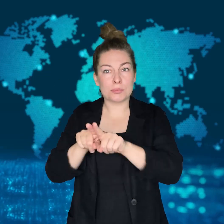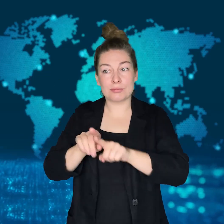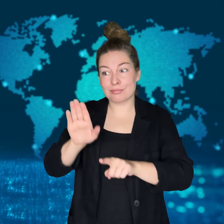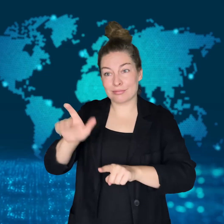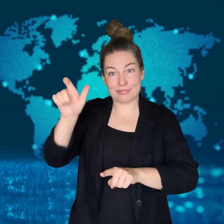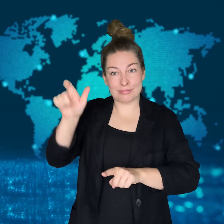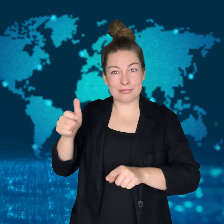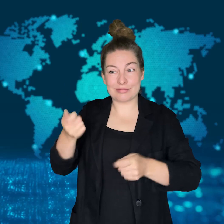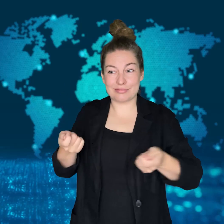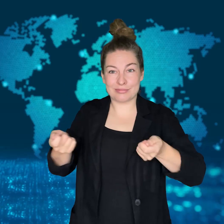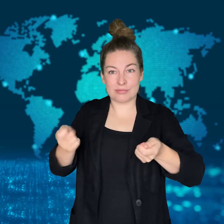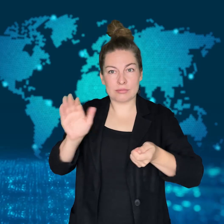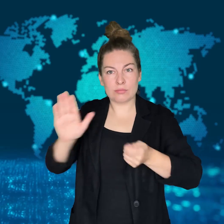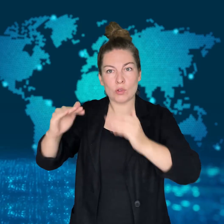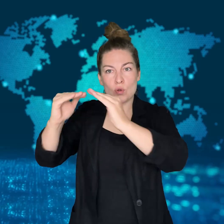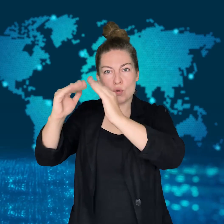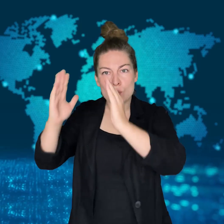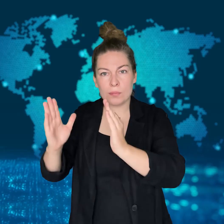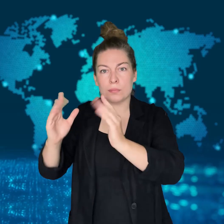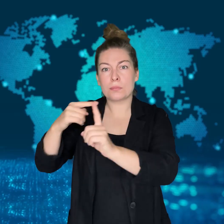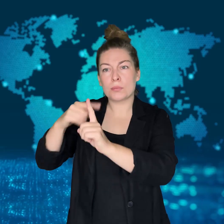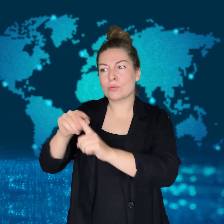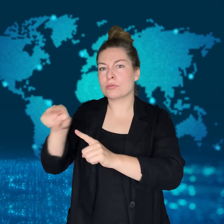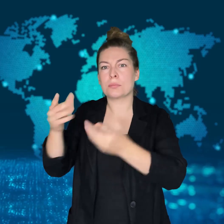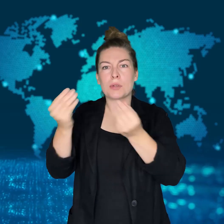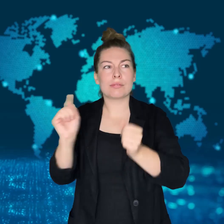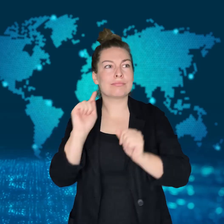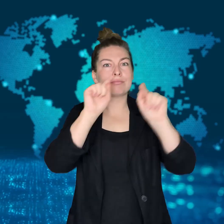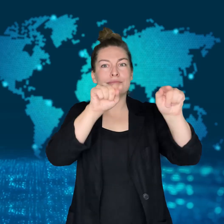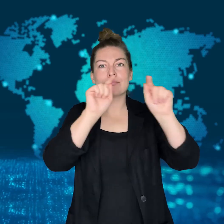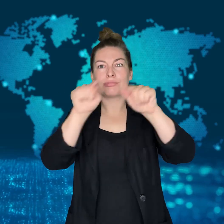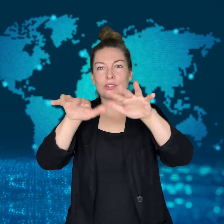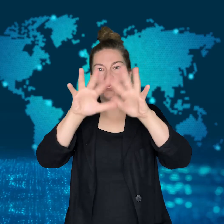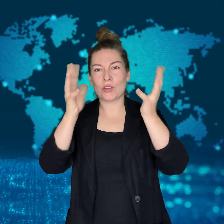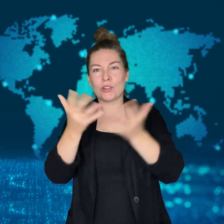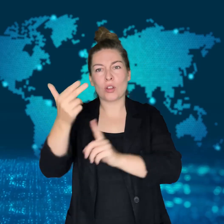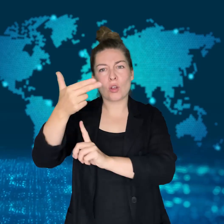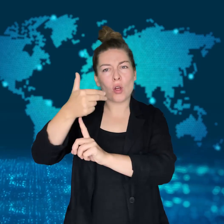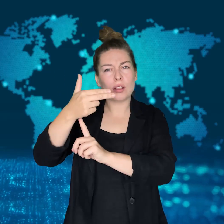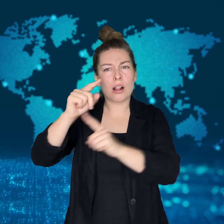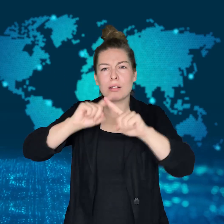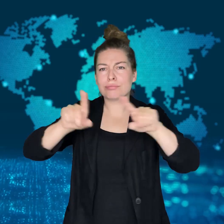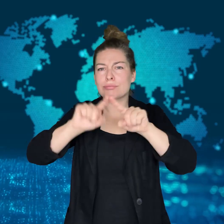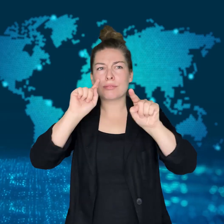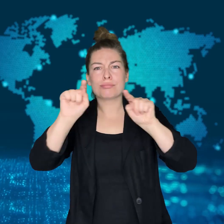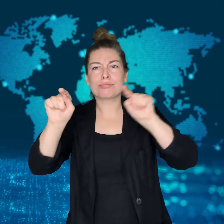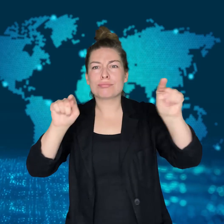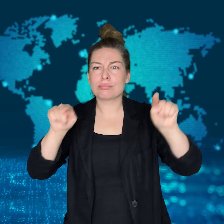and organizing the events.